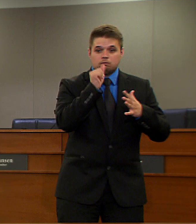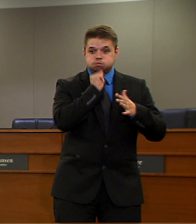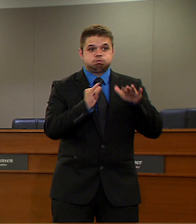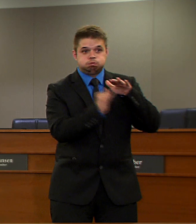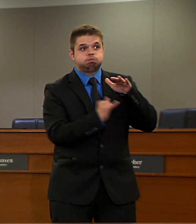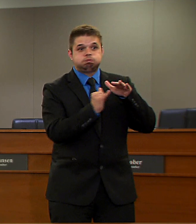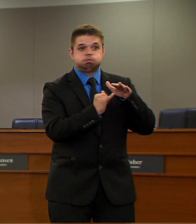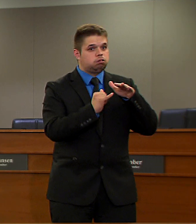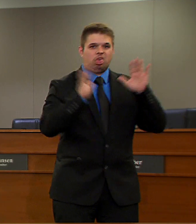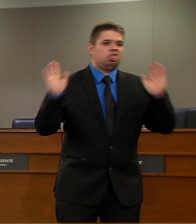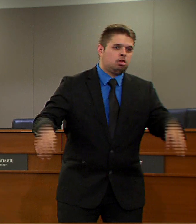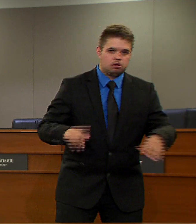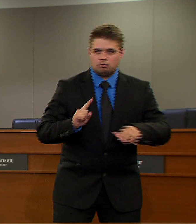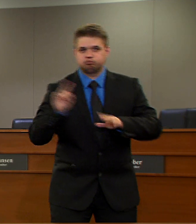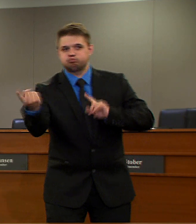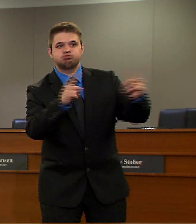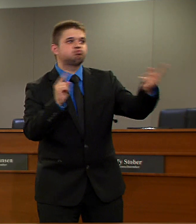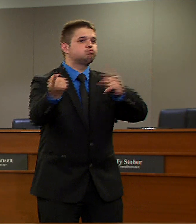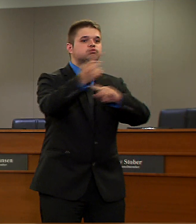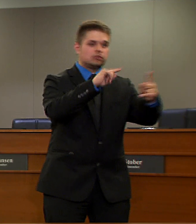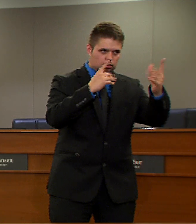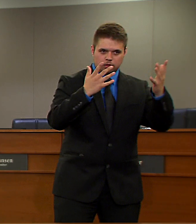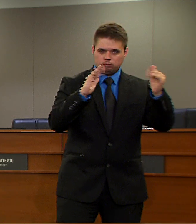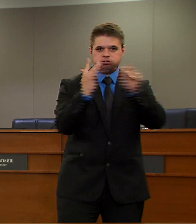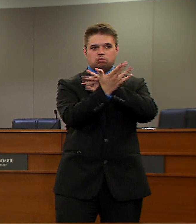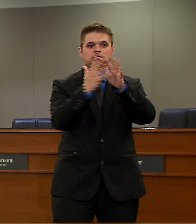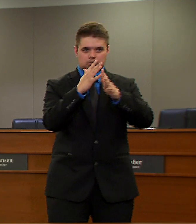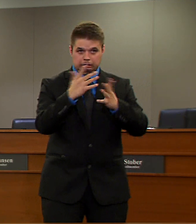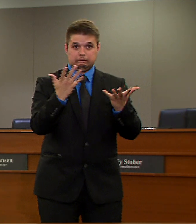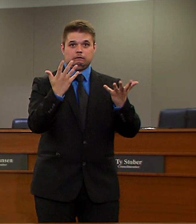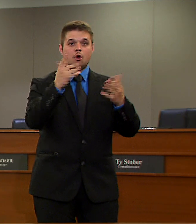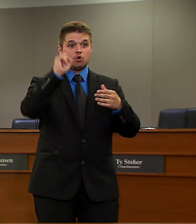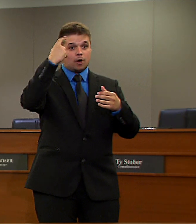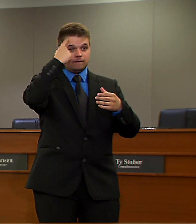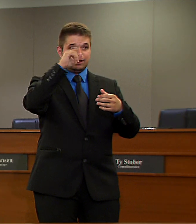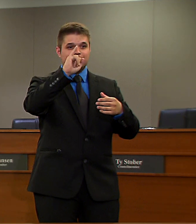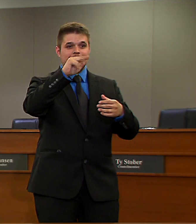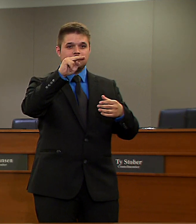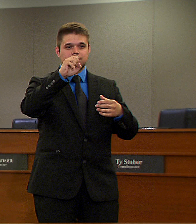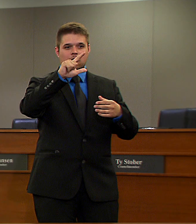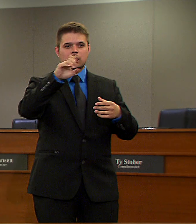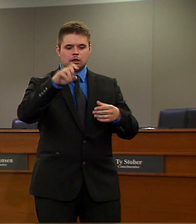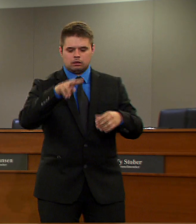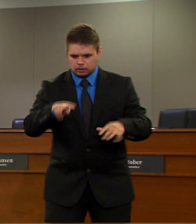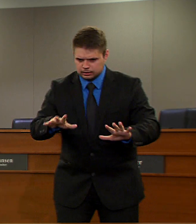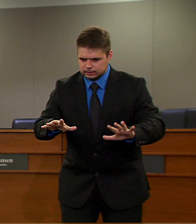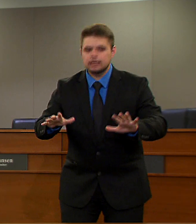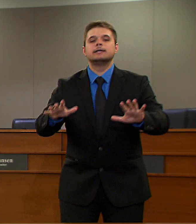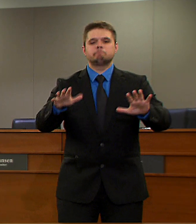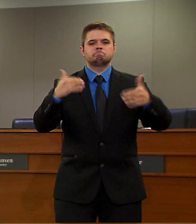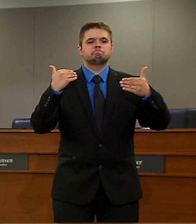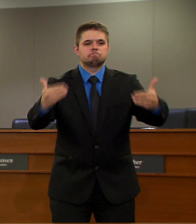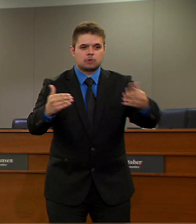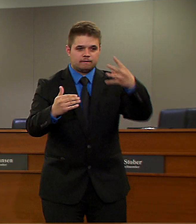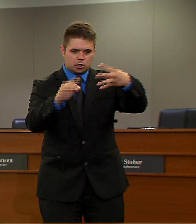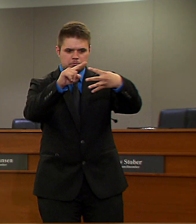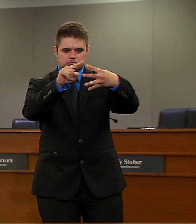a four-phase plan to guide the reopening of businesses and activities in Washington, and